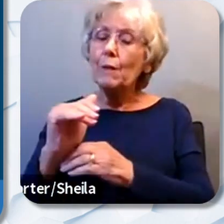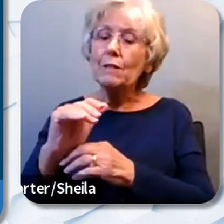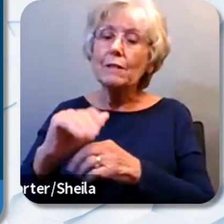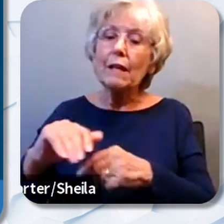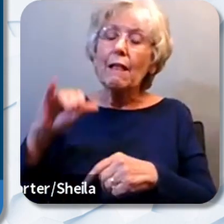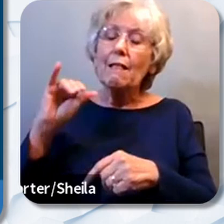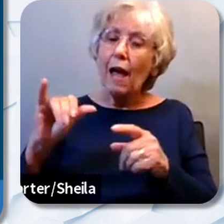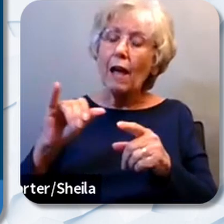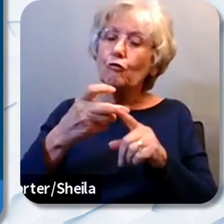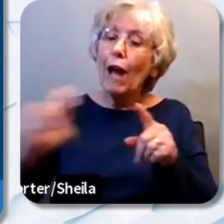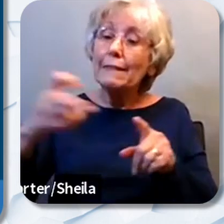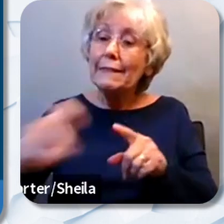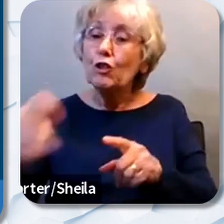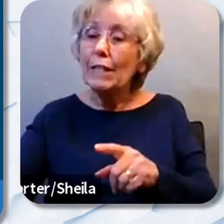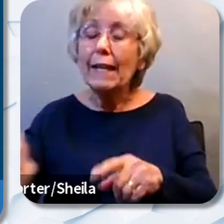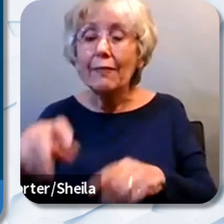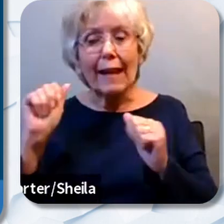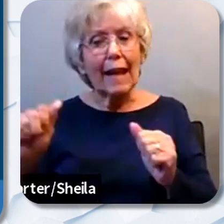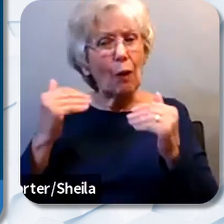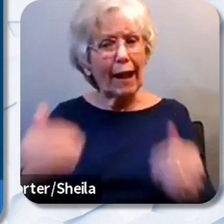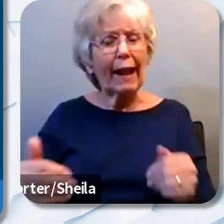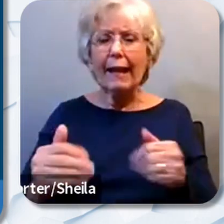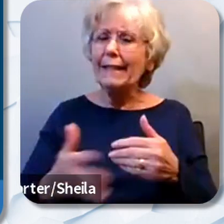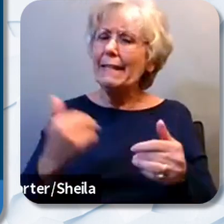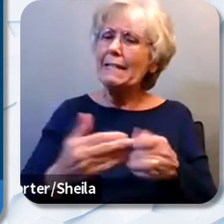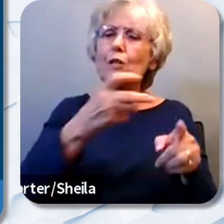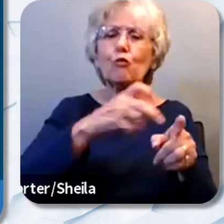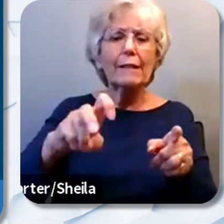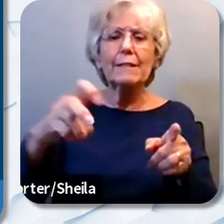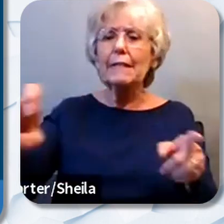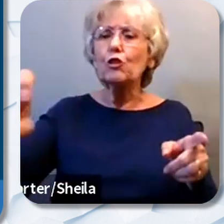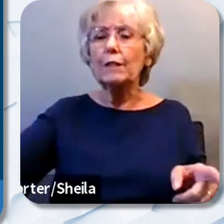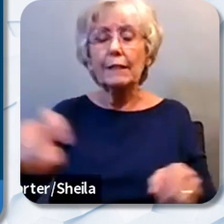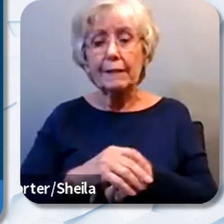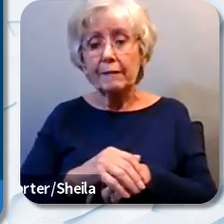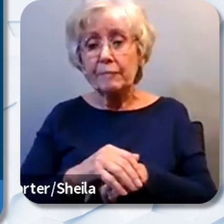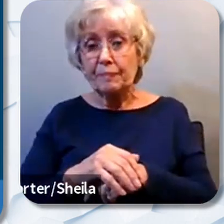student and where they start they can transition into them neighborhood school. Also, something